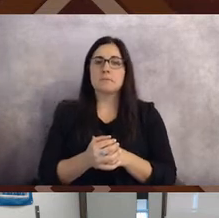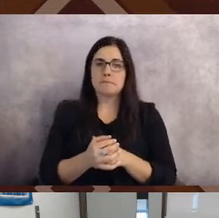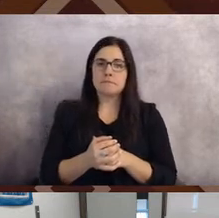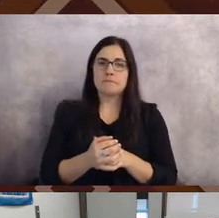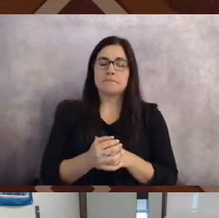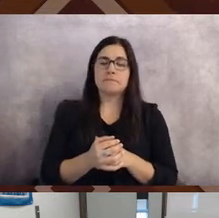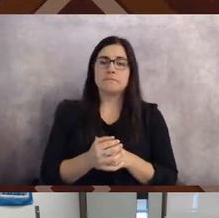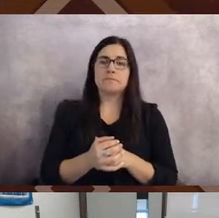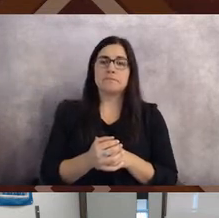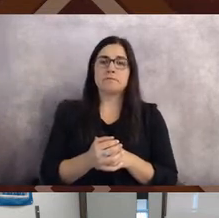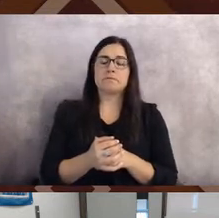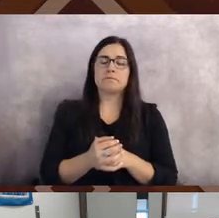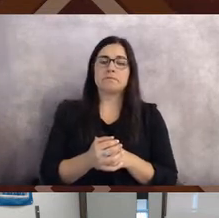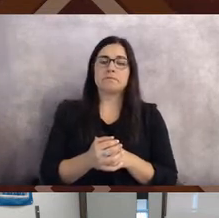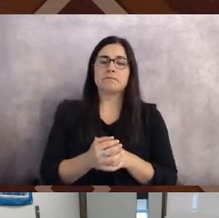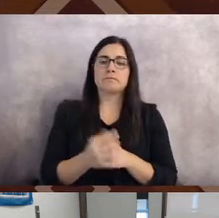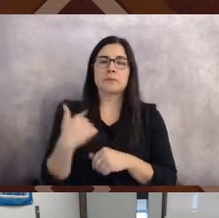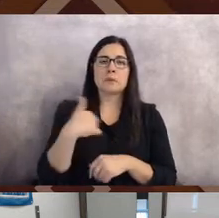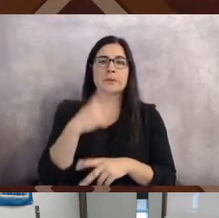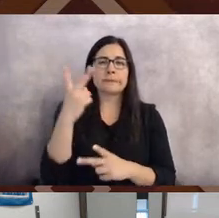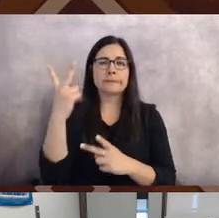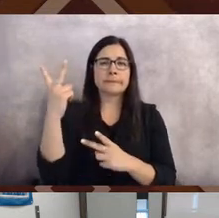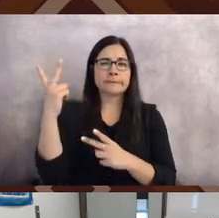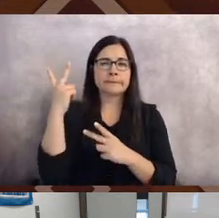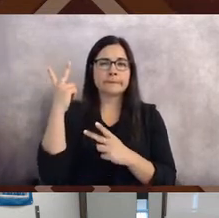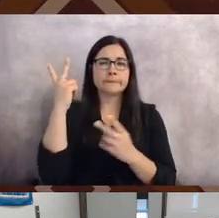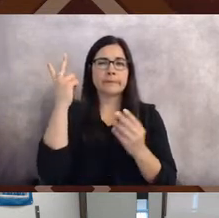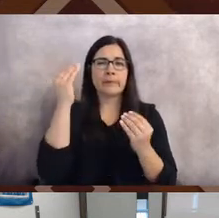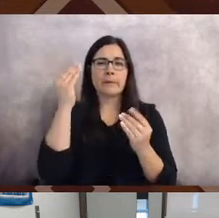where a lot of this sort of anti Asian sentiment comes from.